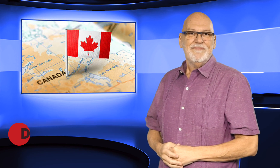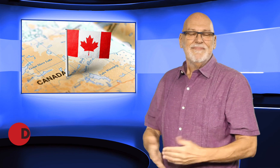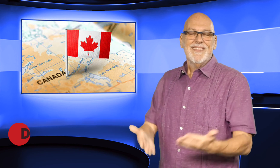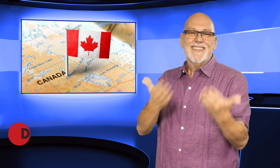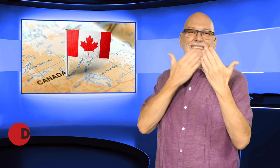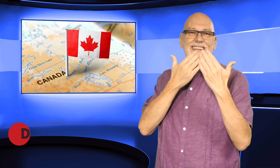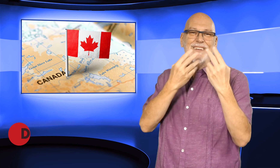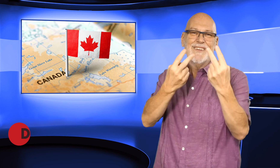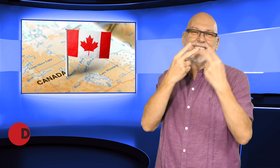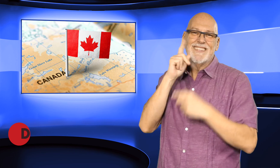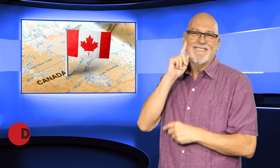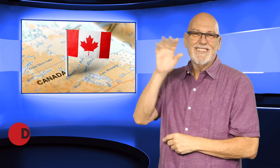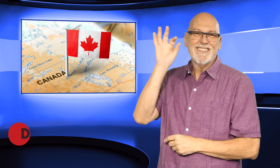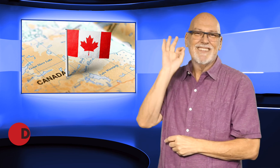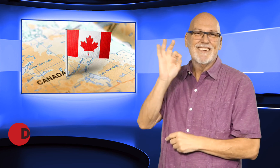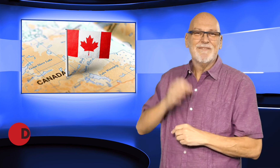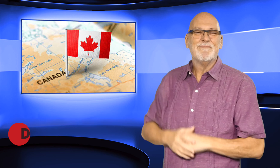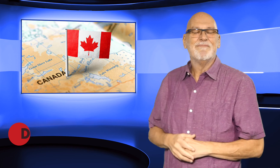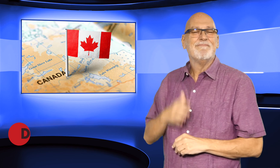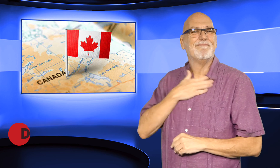Thank you for watching DeafDots.